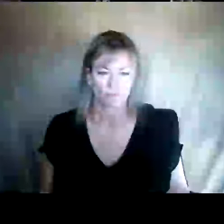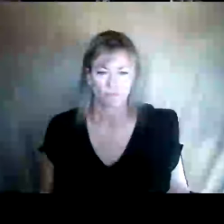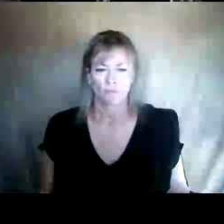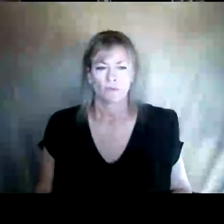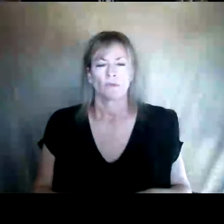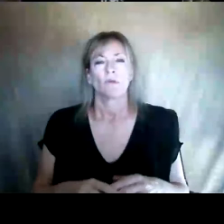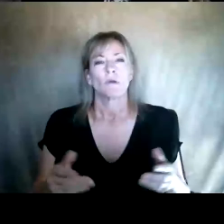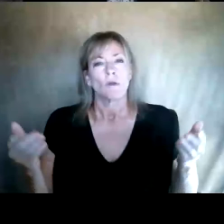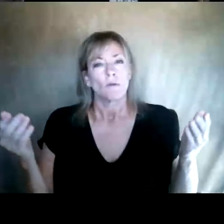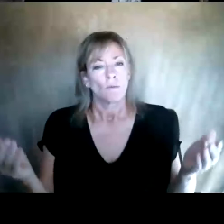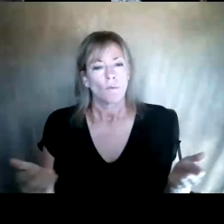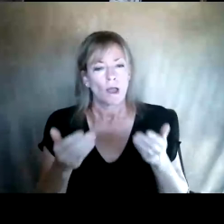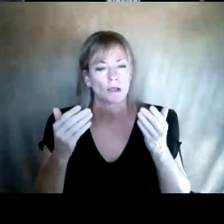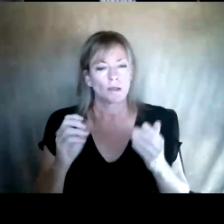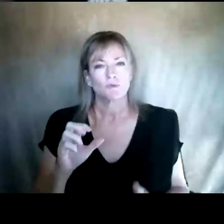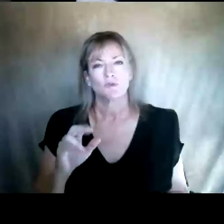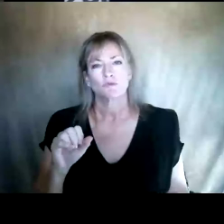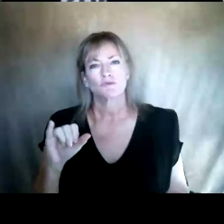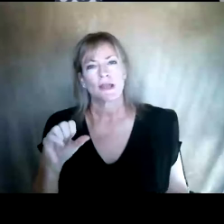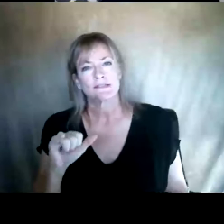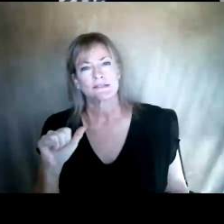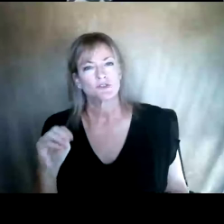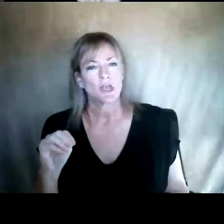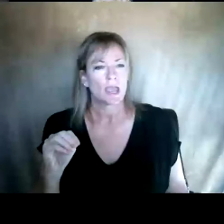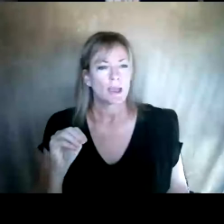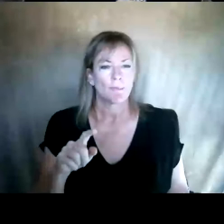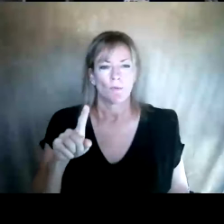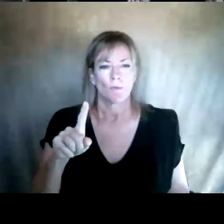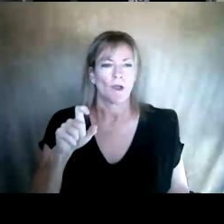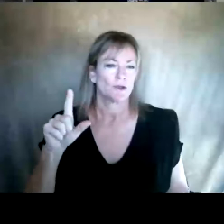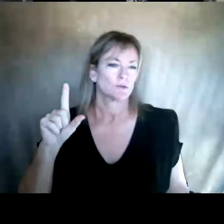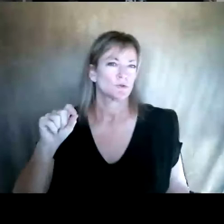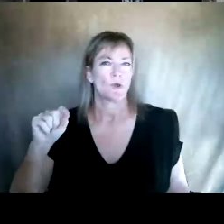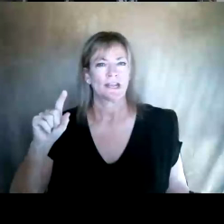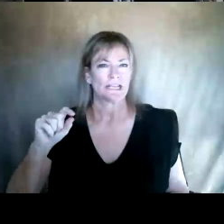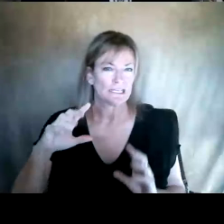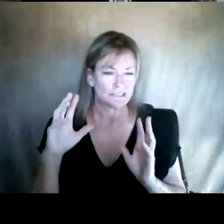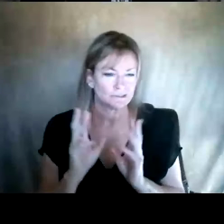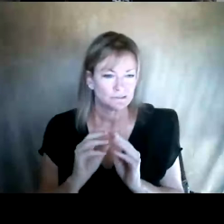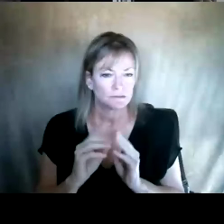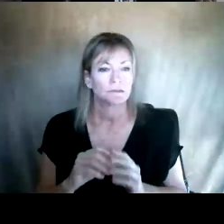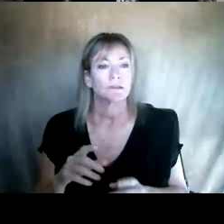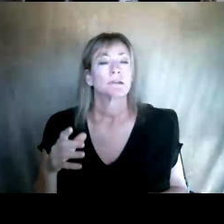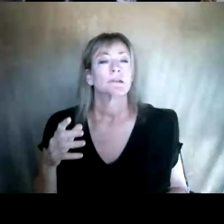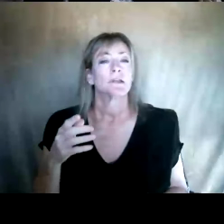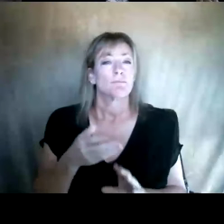WELCOME TO CRISIS JAM EPISODE 120. IN THE PRESHOW WE WERE GIVING